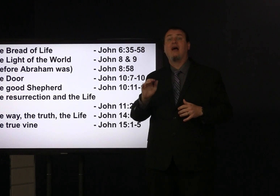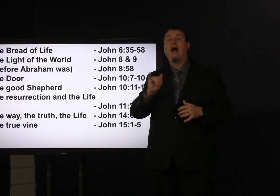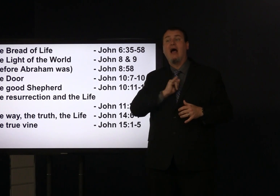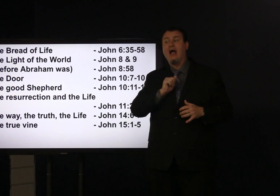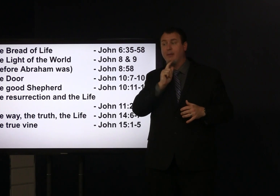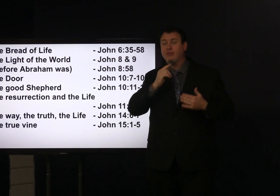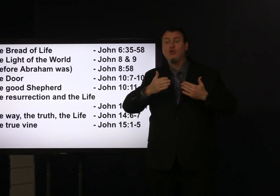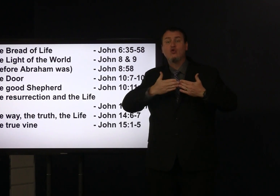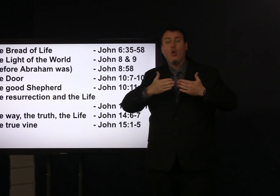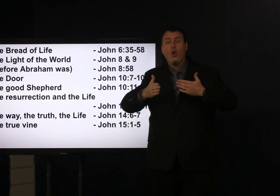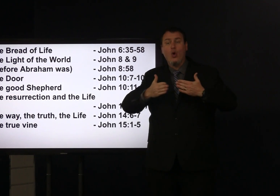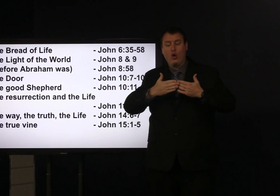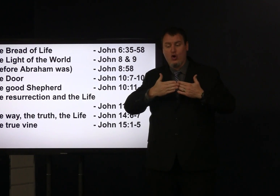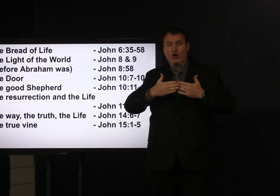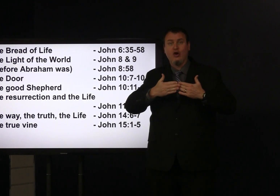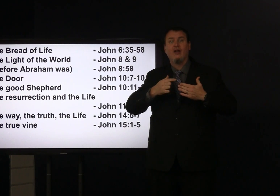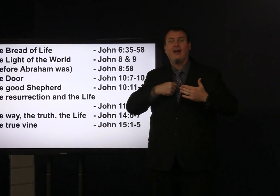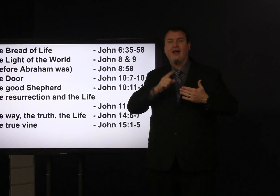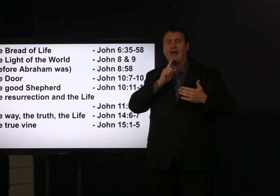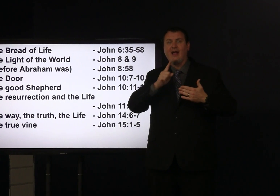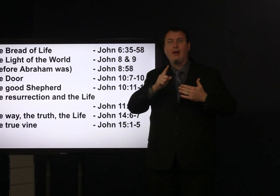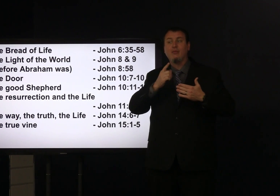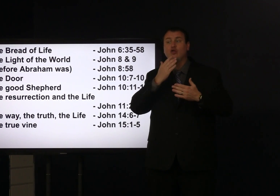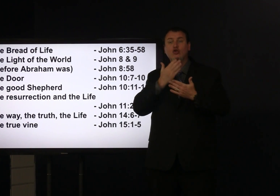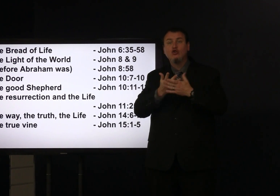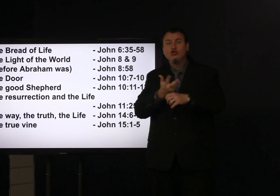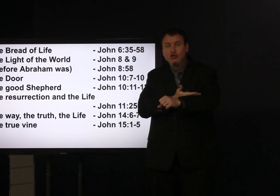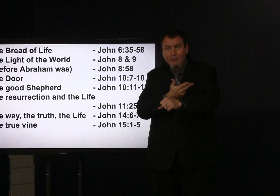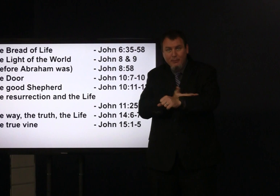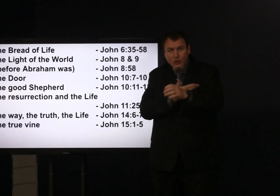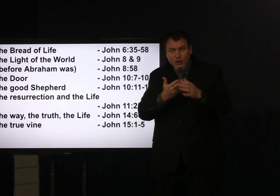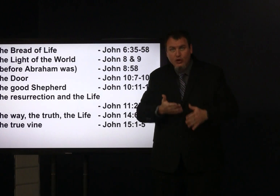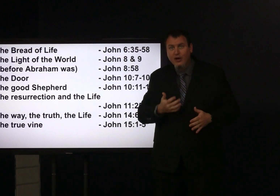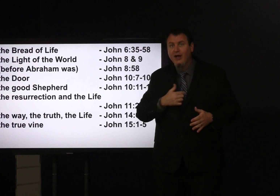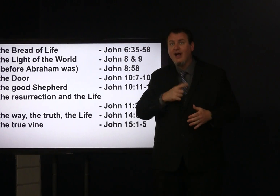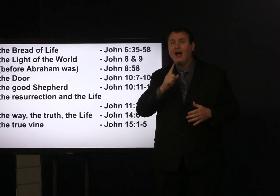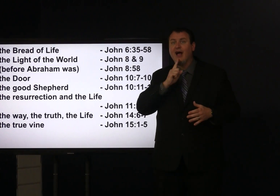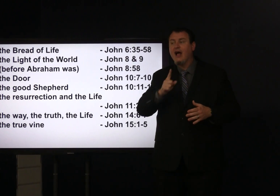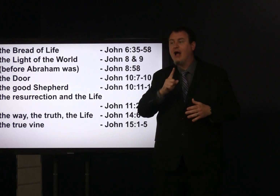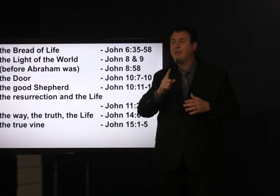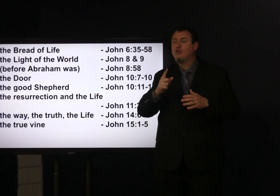Abraham was I am the door the the gate I am the Good Shepherd